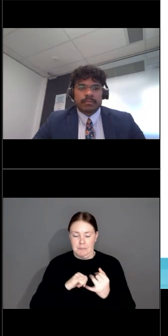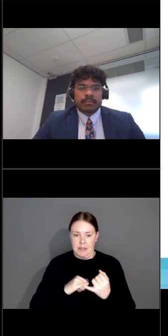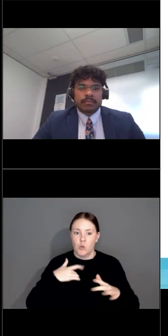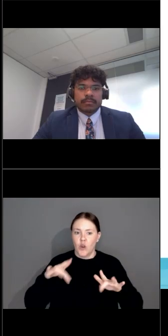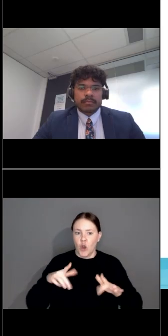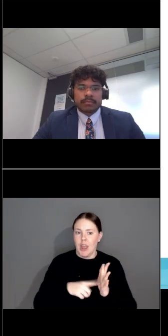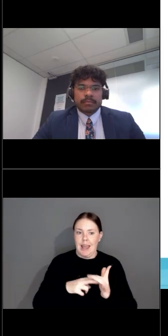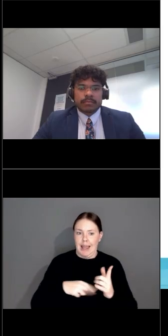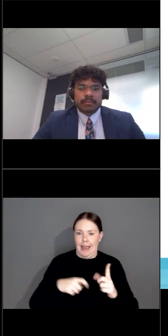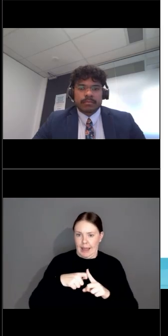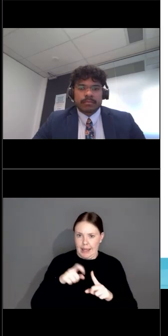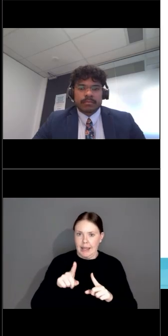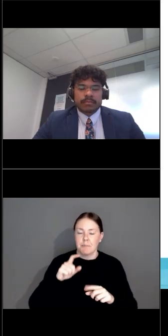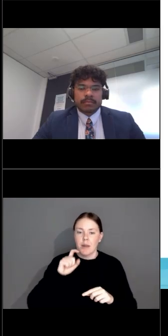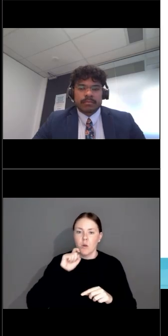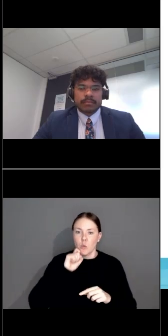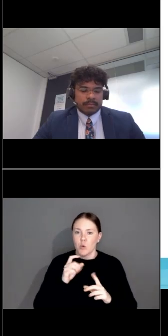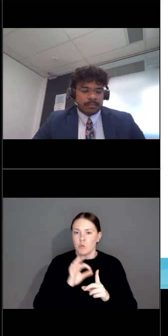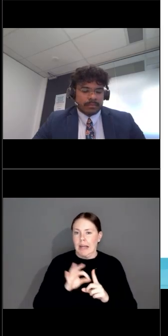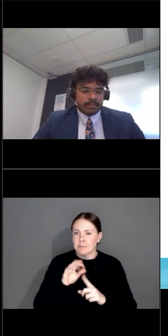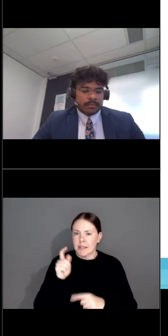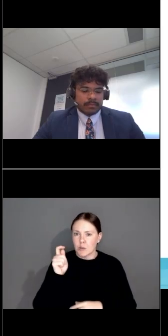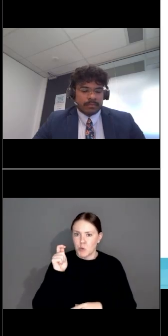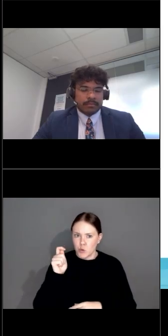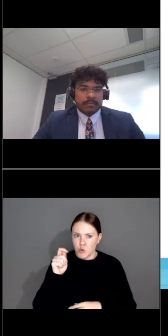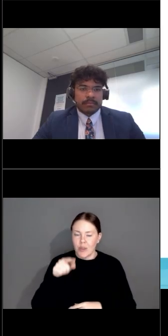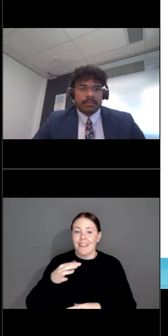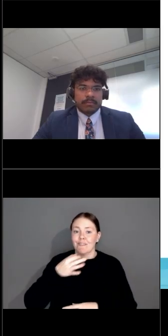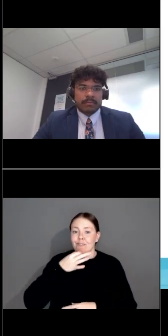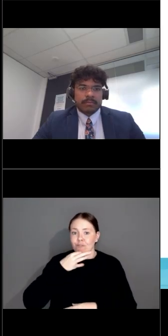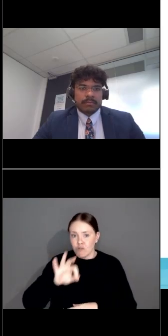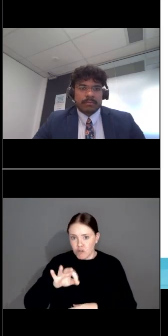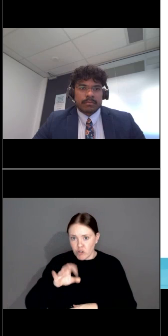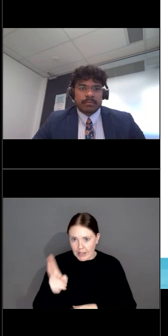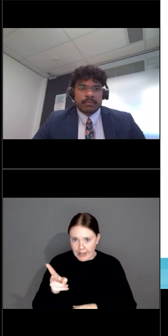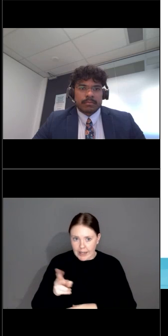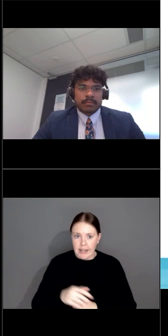webinar and I'll be joined by Mary-Ann Huth from our family law team for that one and our August